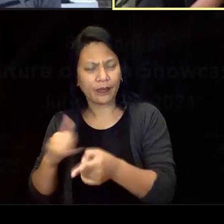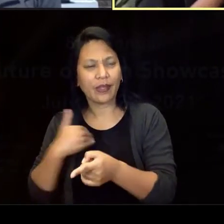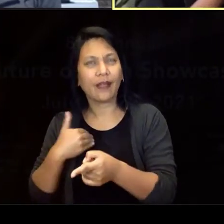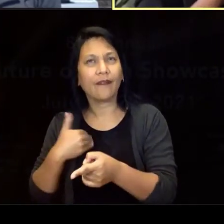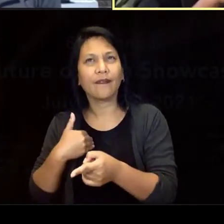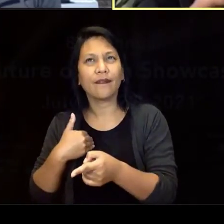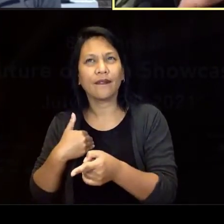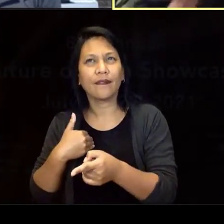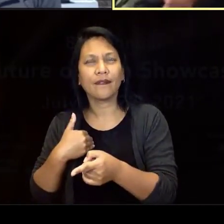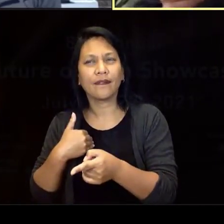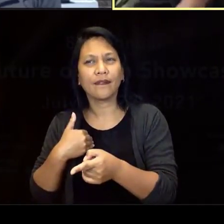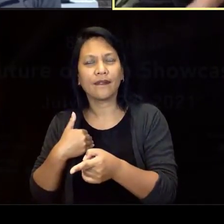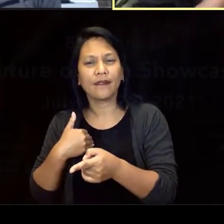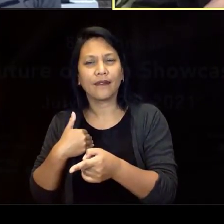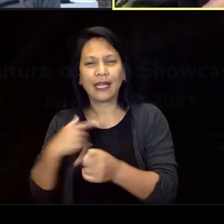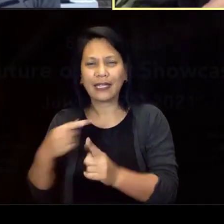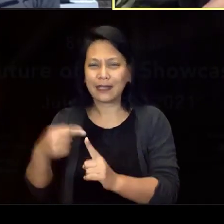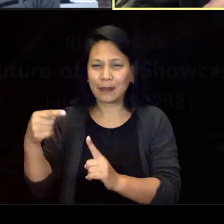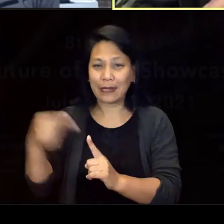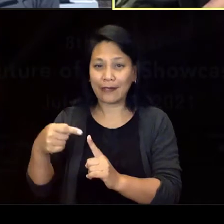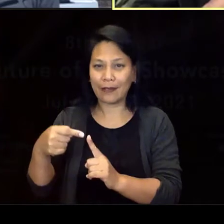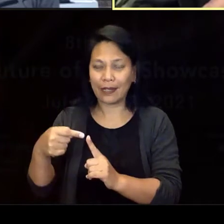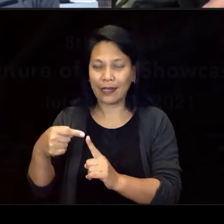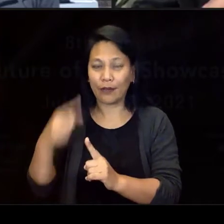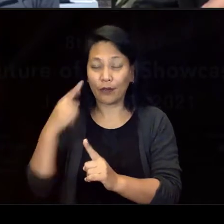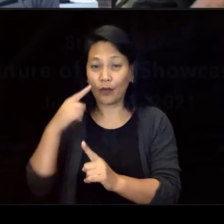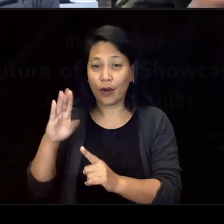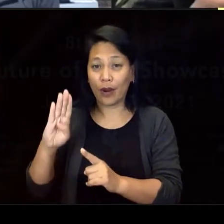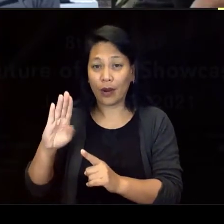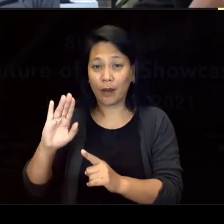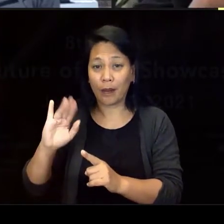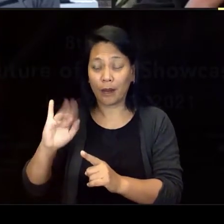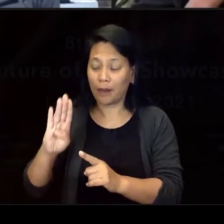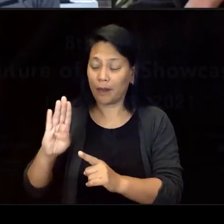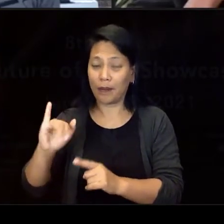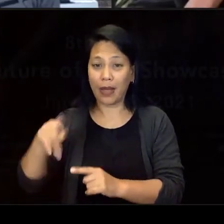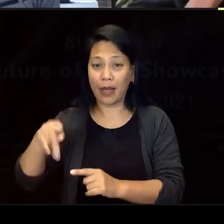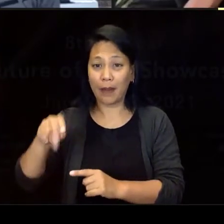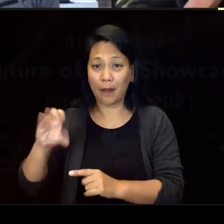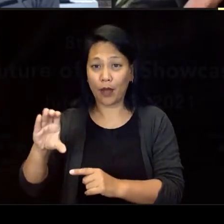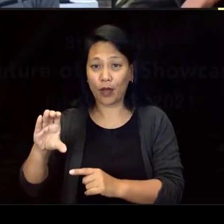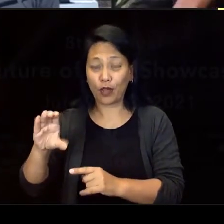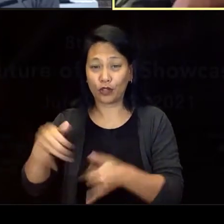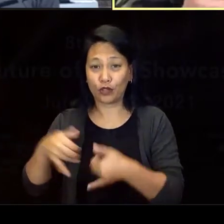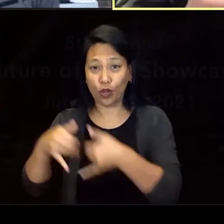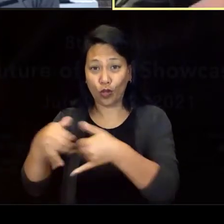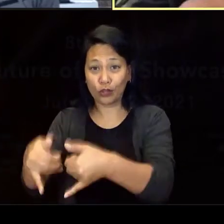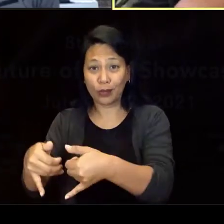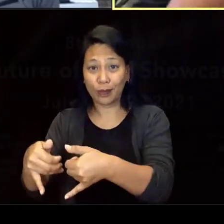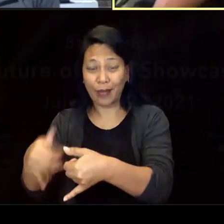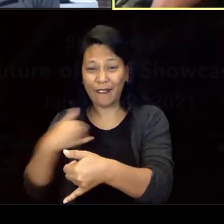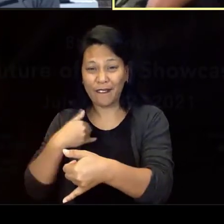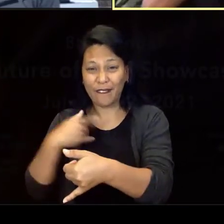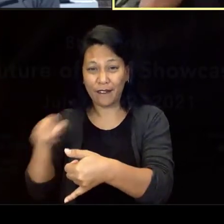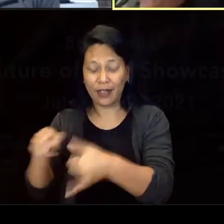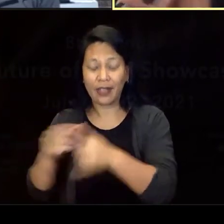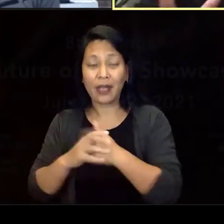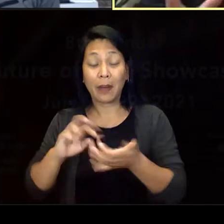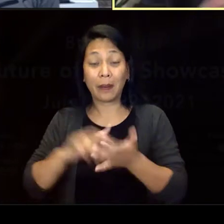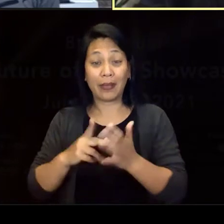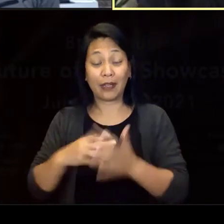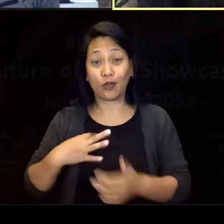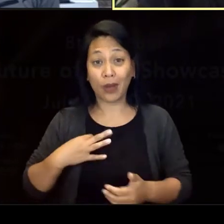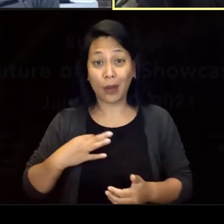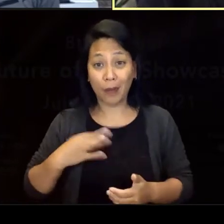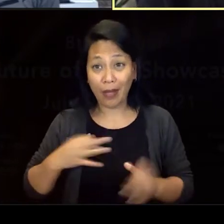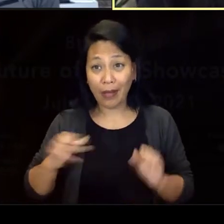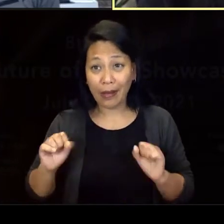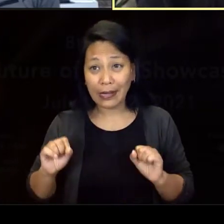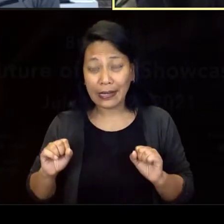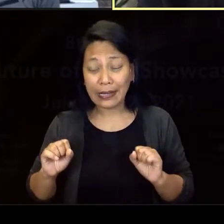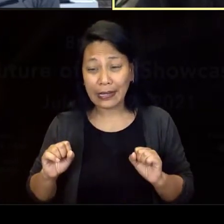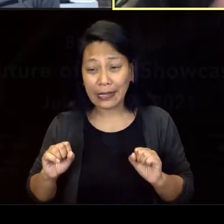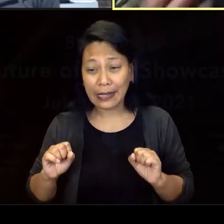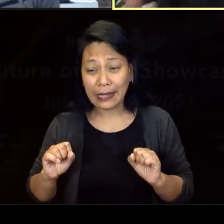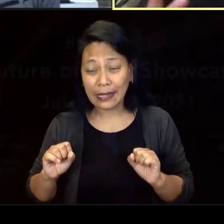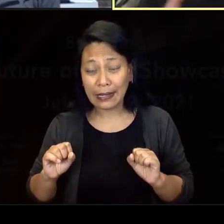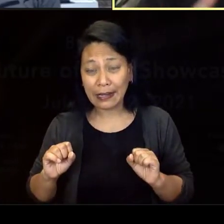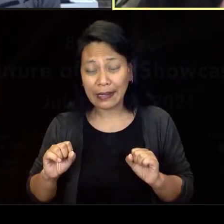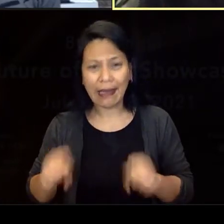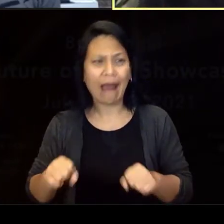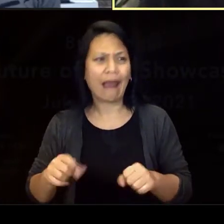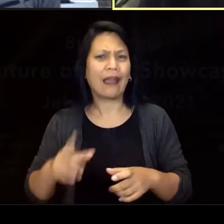a specific BIPOC scholarship, so you can apply, as you know, folks with our experience.